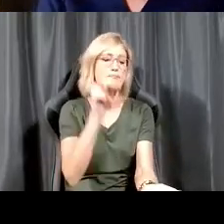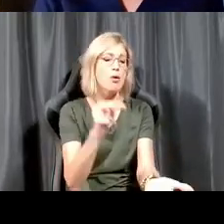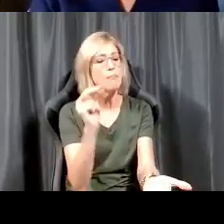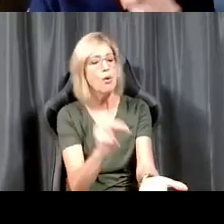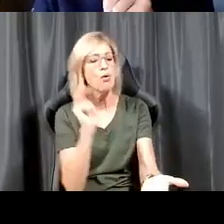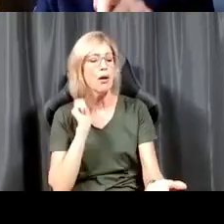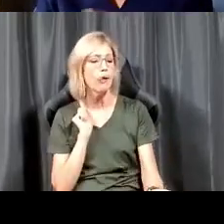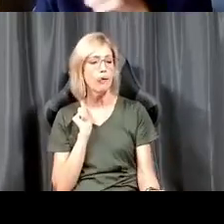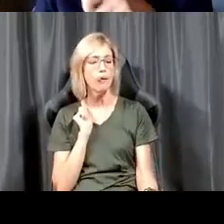Or we're going to scoop it.